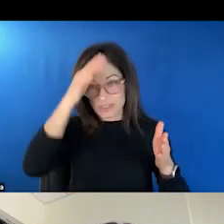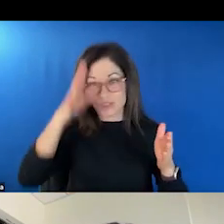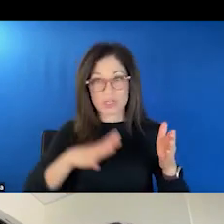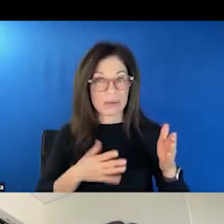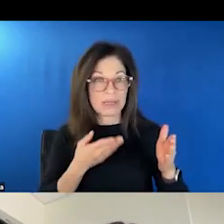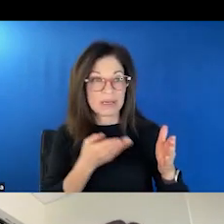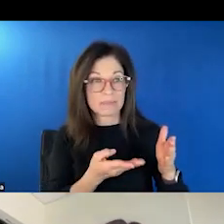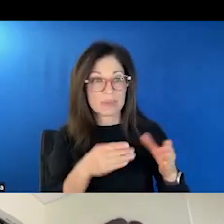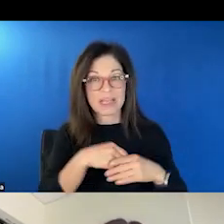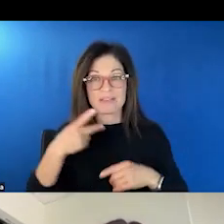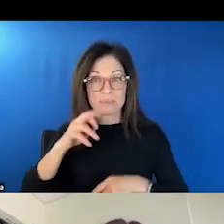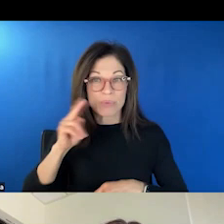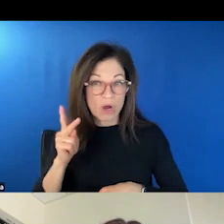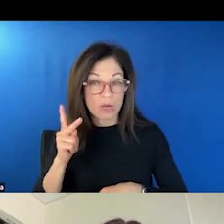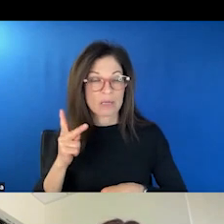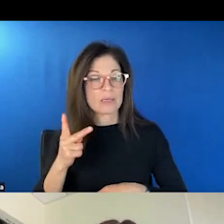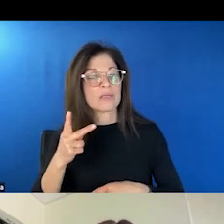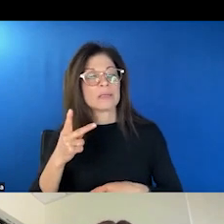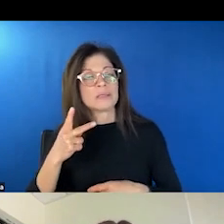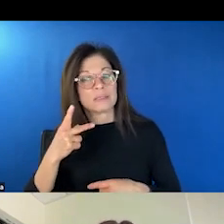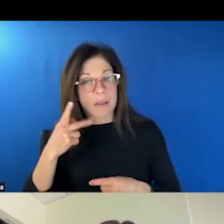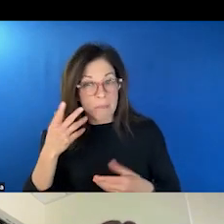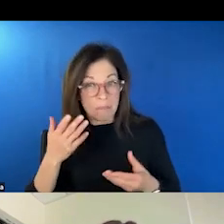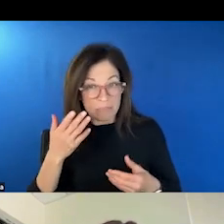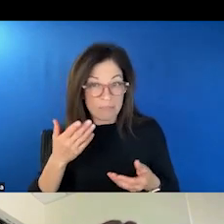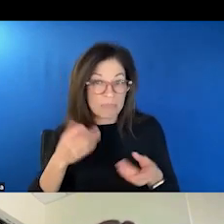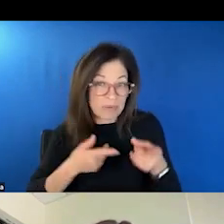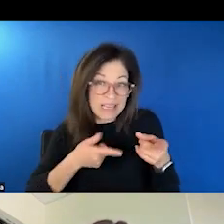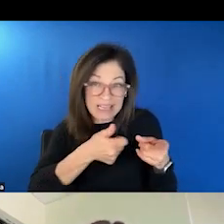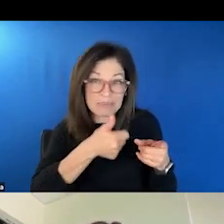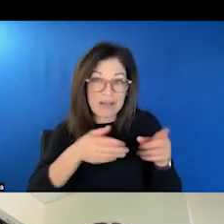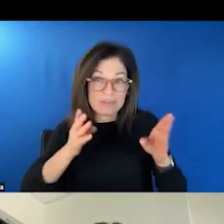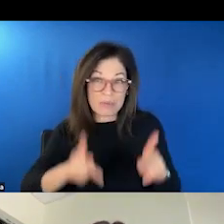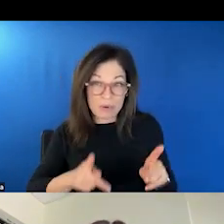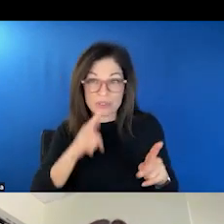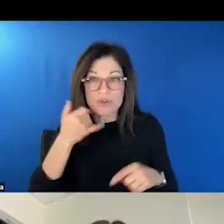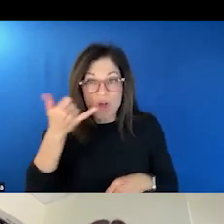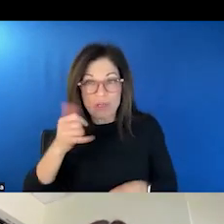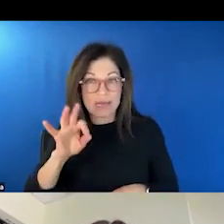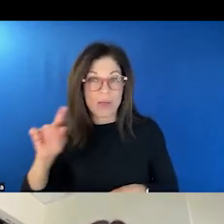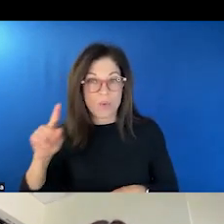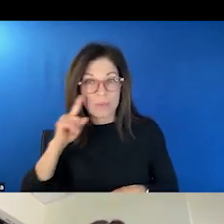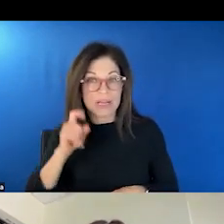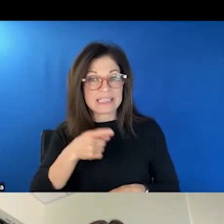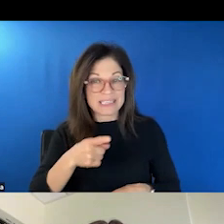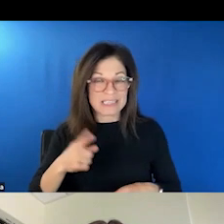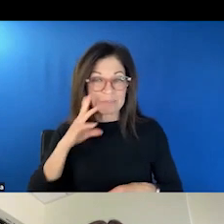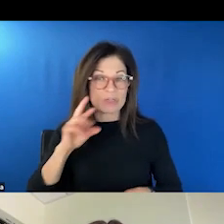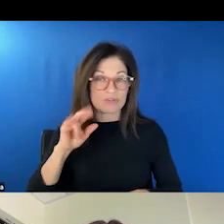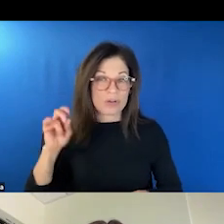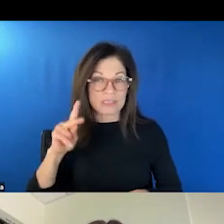IN THE PARK MAY BE CALLING THE BECAUSE HE IS THE ONE AT RISK. I